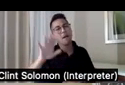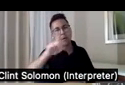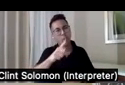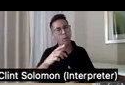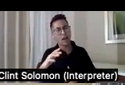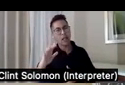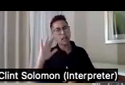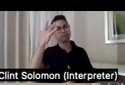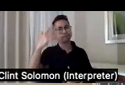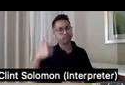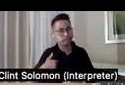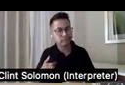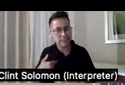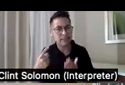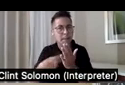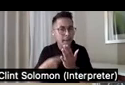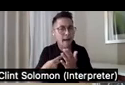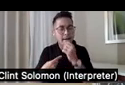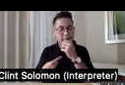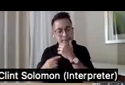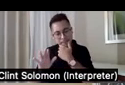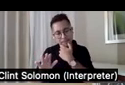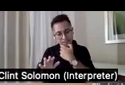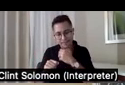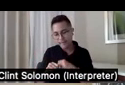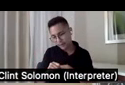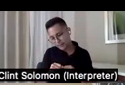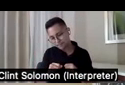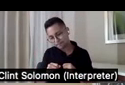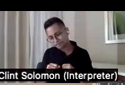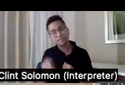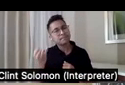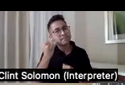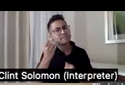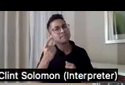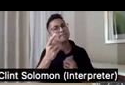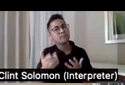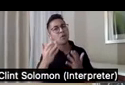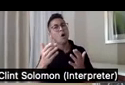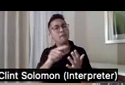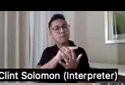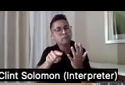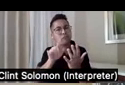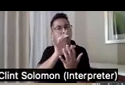what i put on this slide so the first thing is if you're going to offer options make sure the child